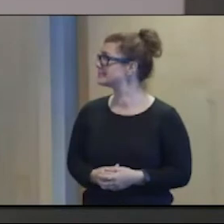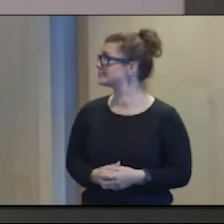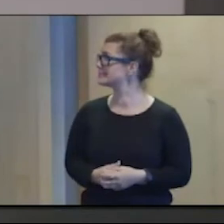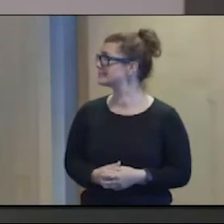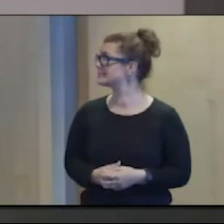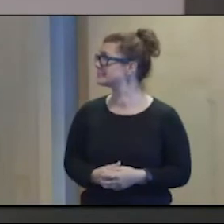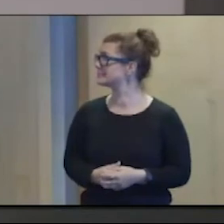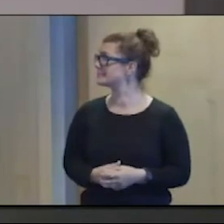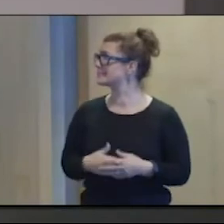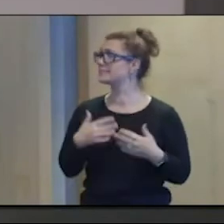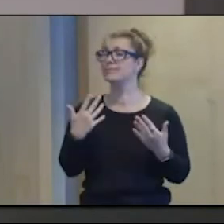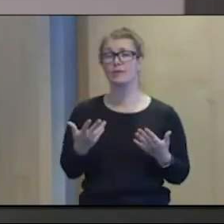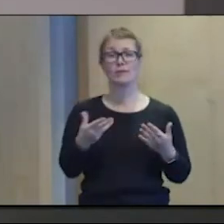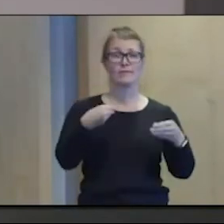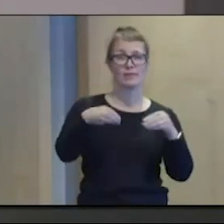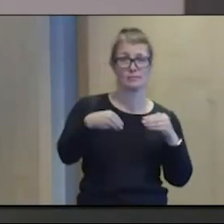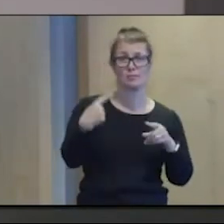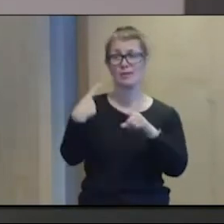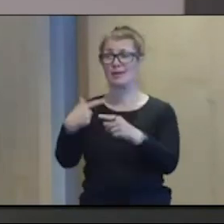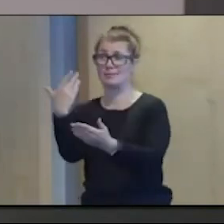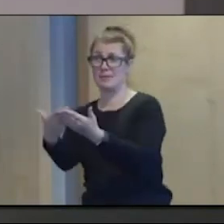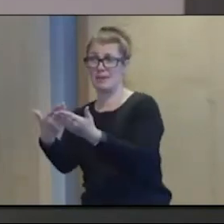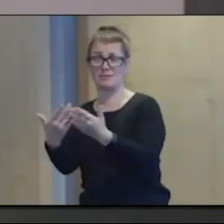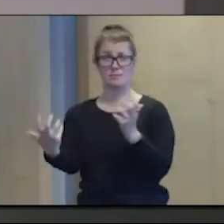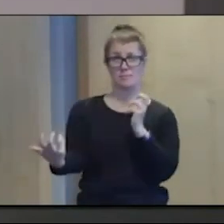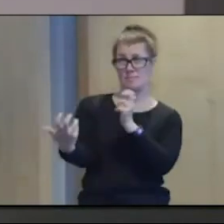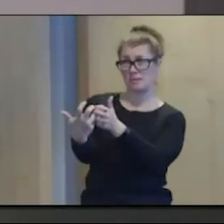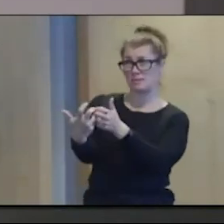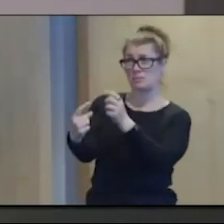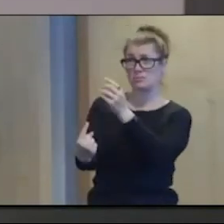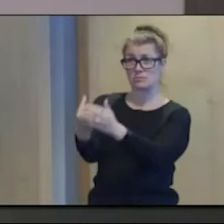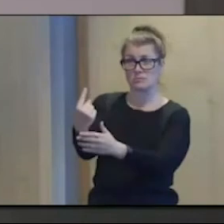is demand response this is you and I matching our demand to the generation that's available